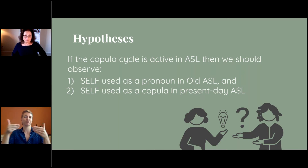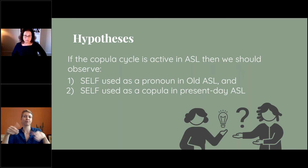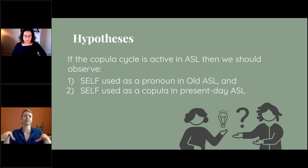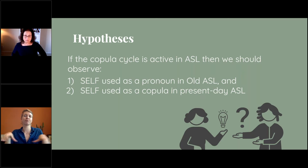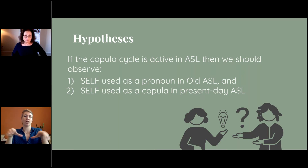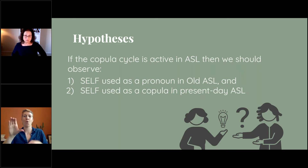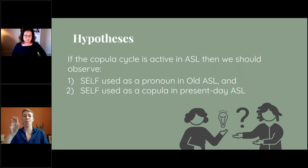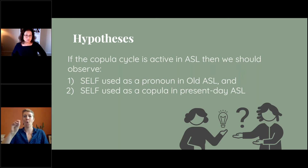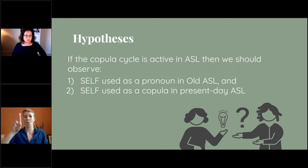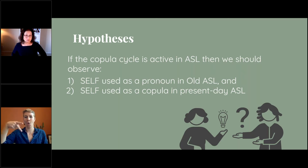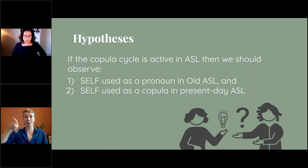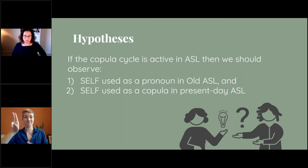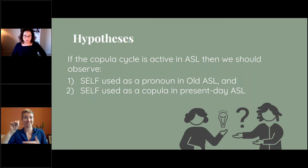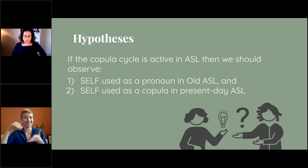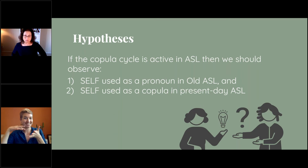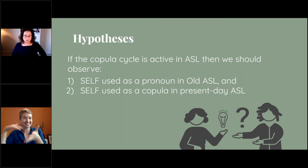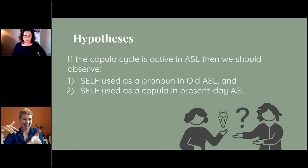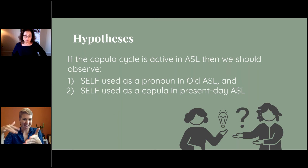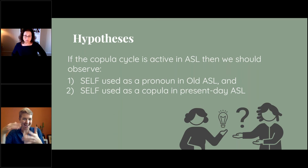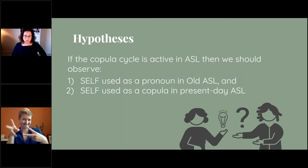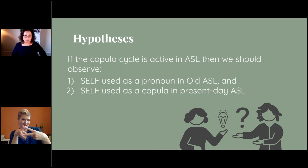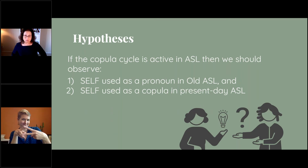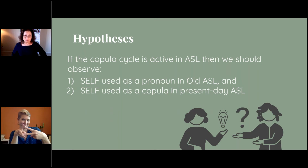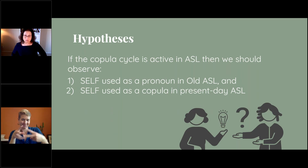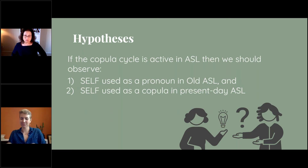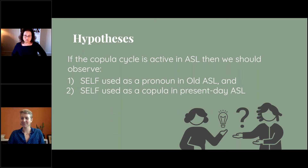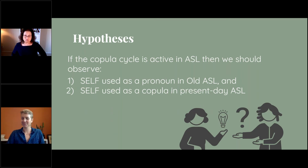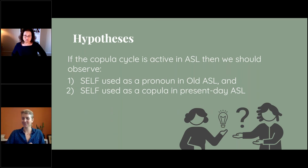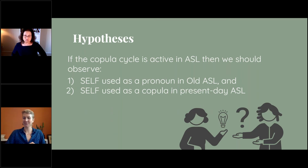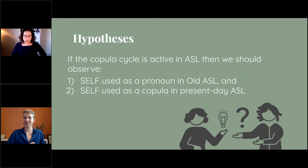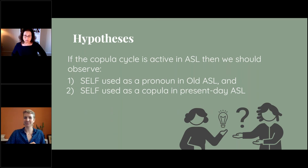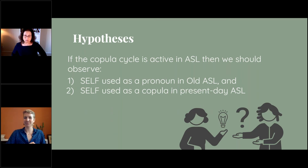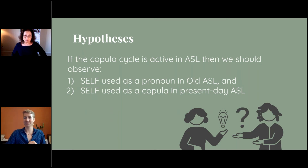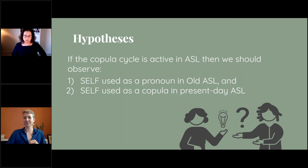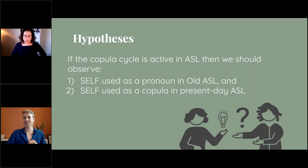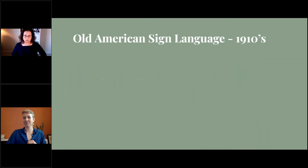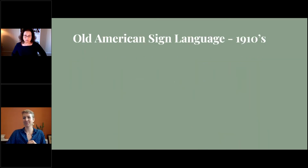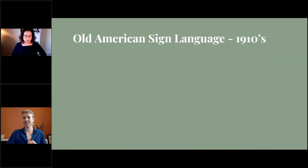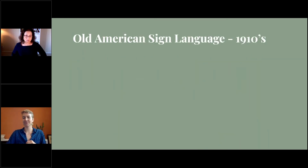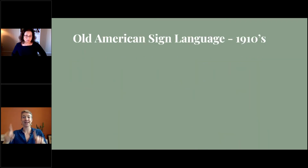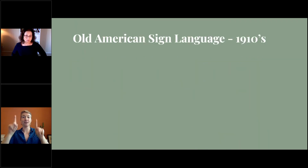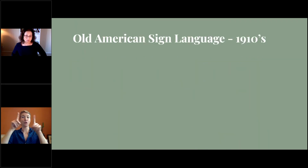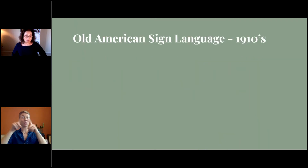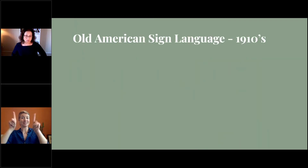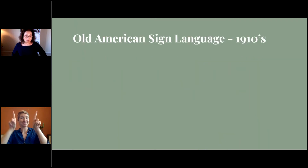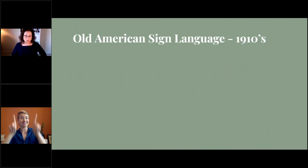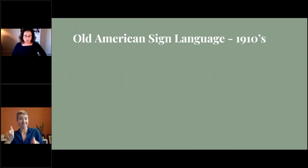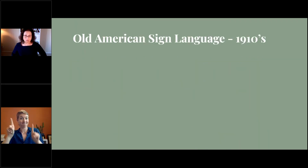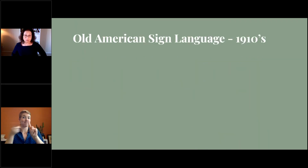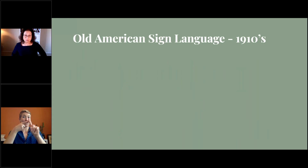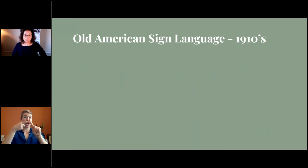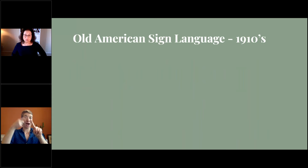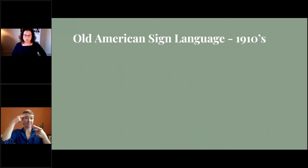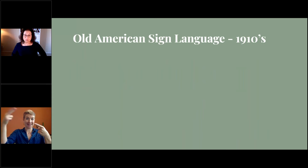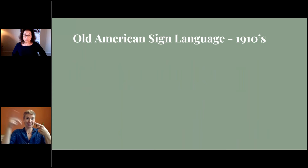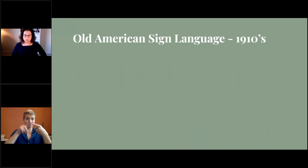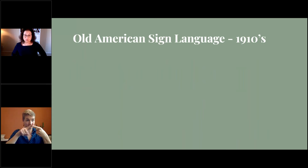[Tory Sampson] Exactly. And to test these two hypotheses, we decided to conduct a corpus study.